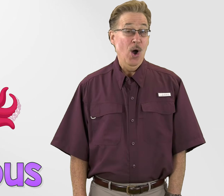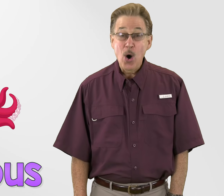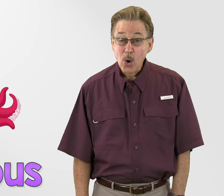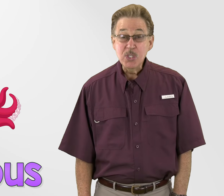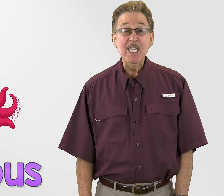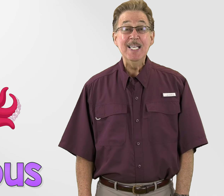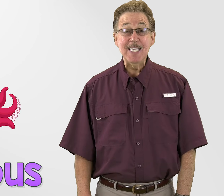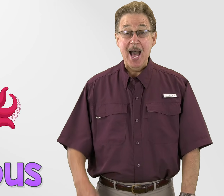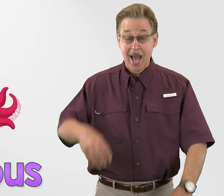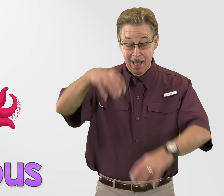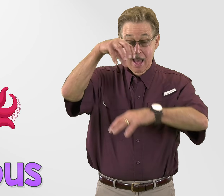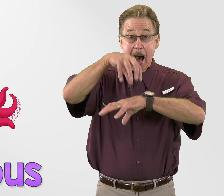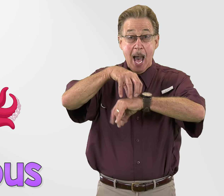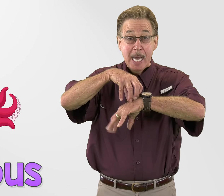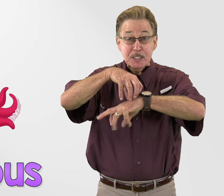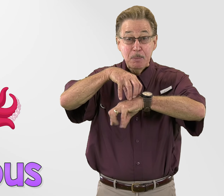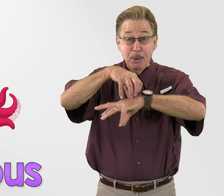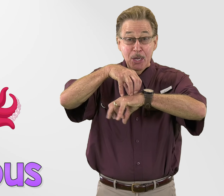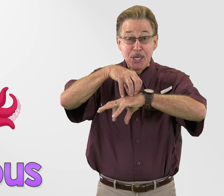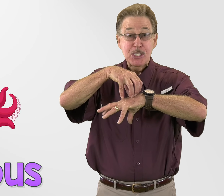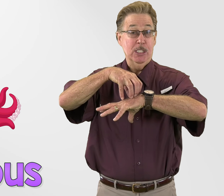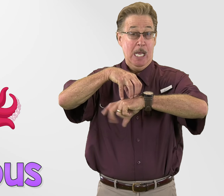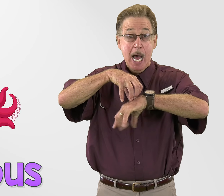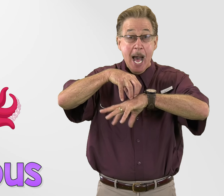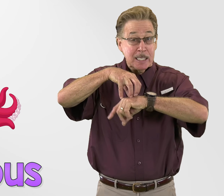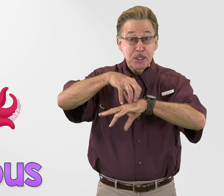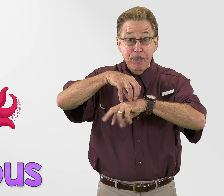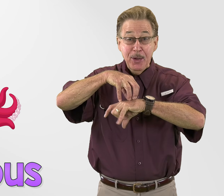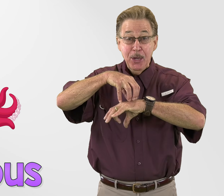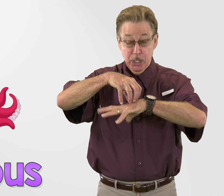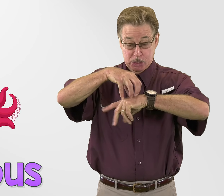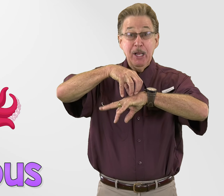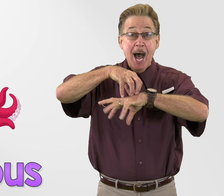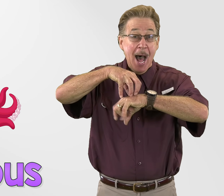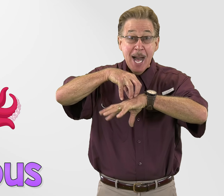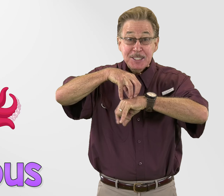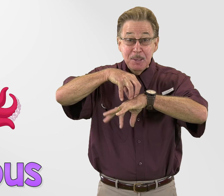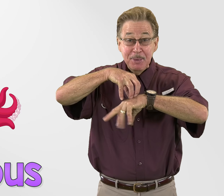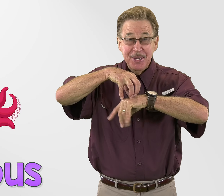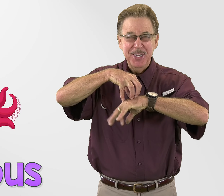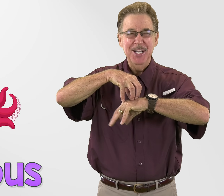O o says /o/ octopus, octopus, octopus